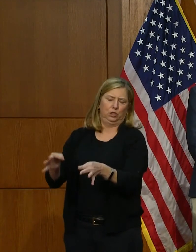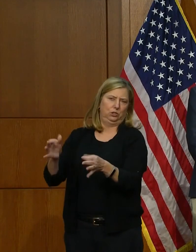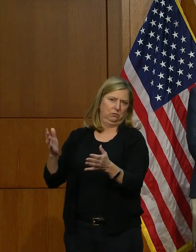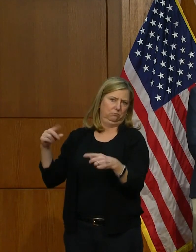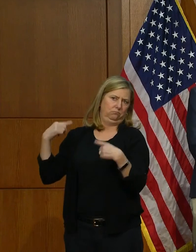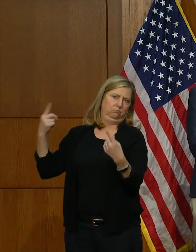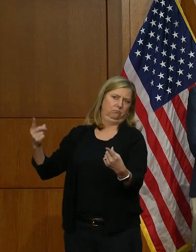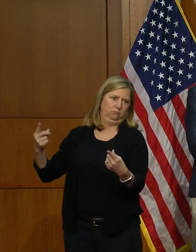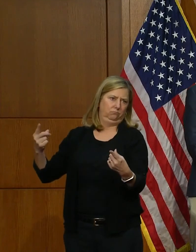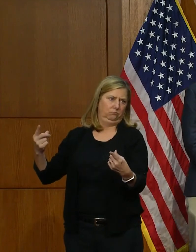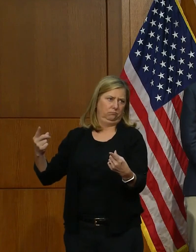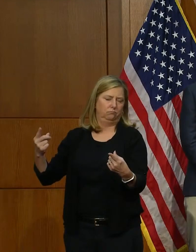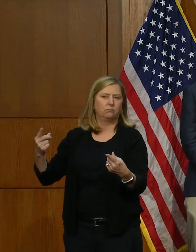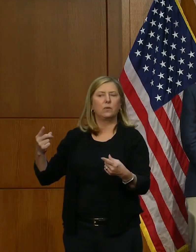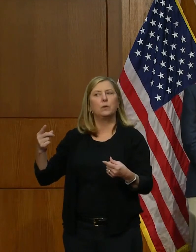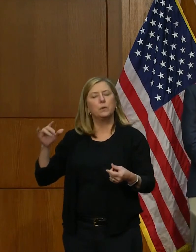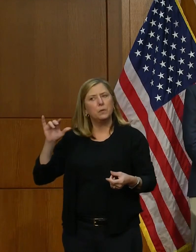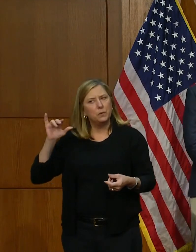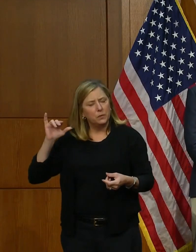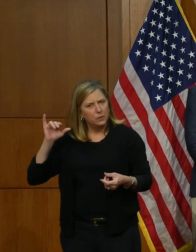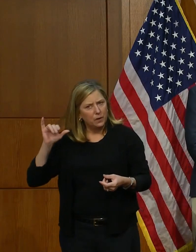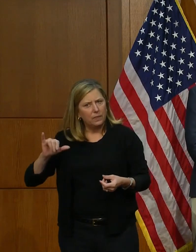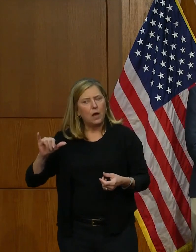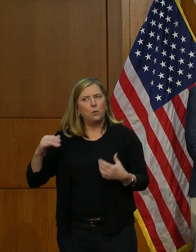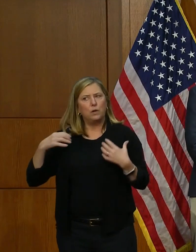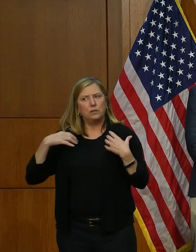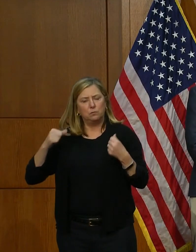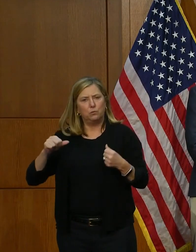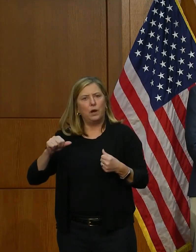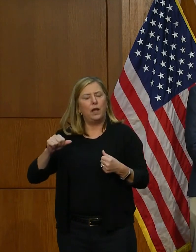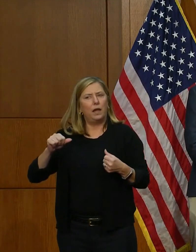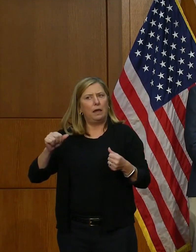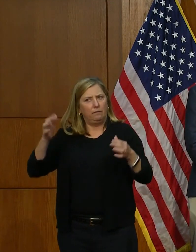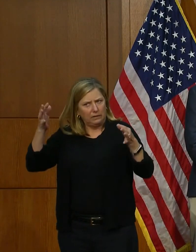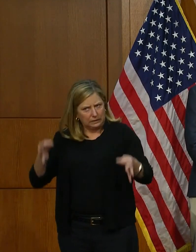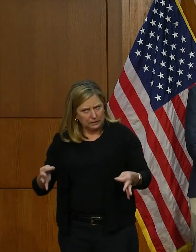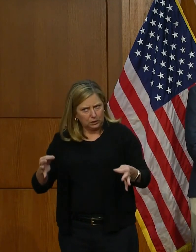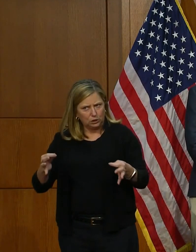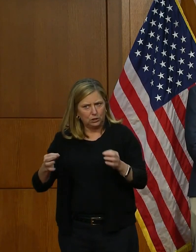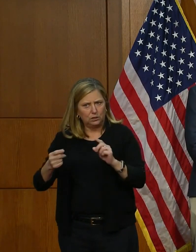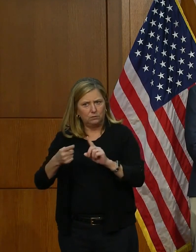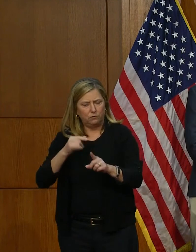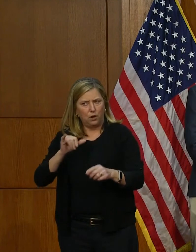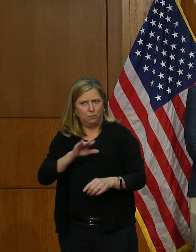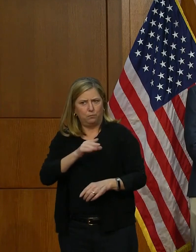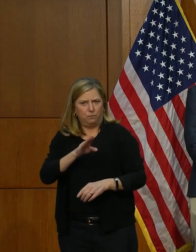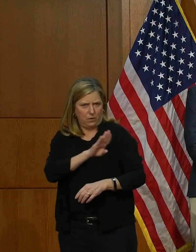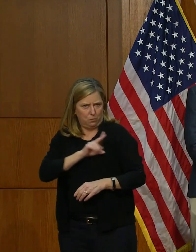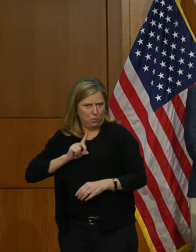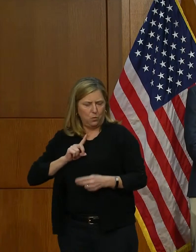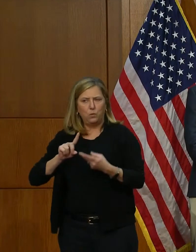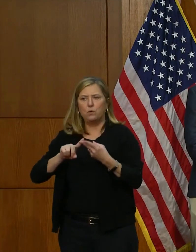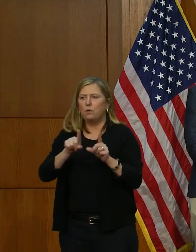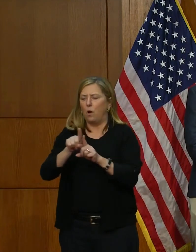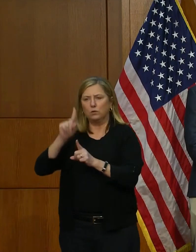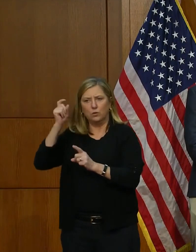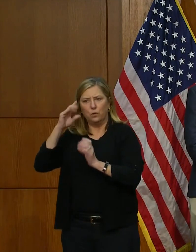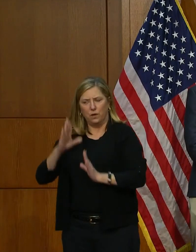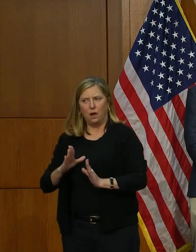PROFILE PAROLE DECISIONS IN THE HISTORY. THE COMMONWEALTH. IT WAS A BRAVE AND BOLD DECISION, BOTH BY THE PAROLE BOARD AND